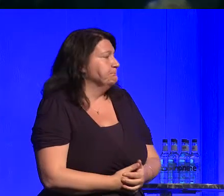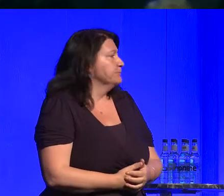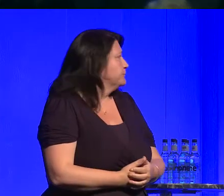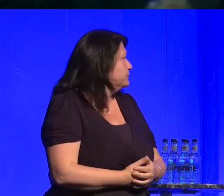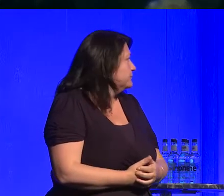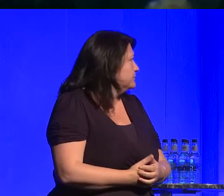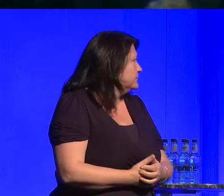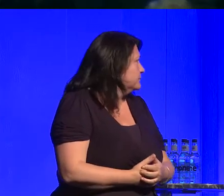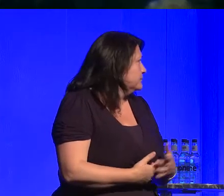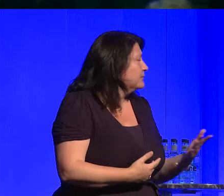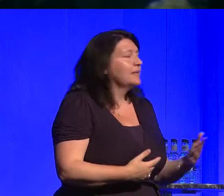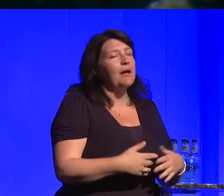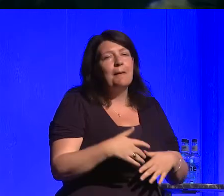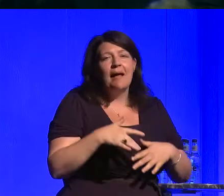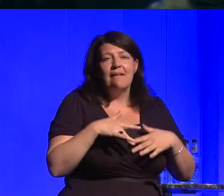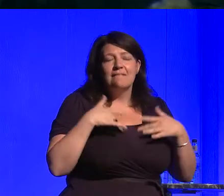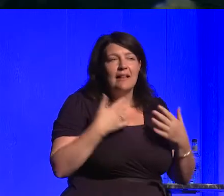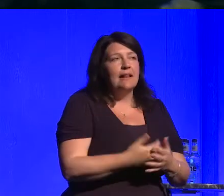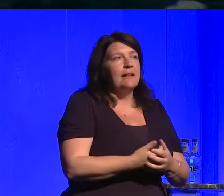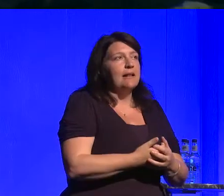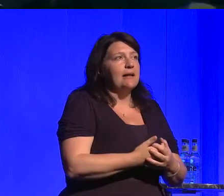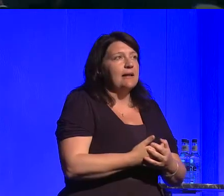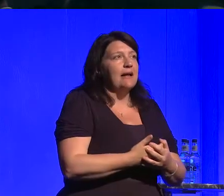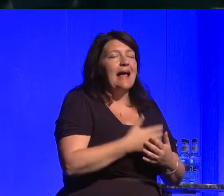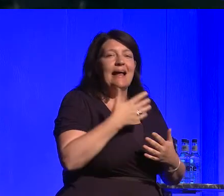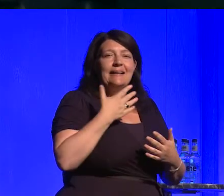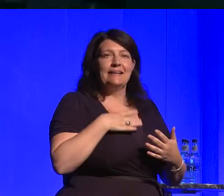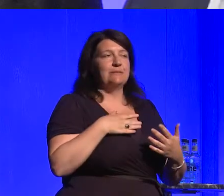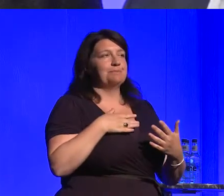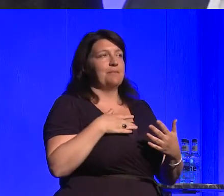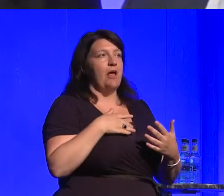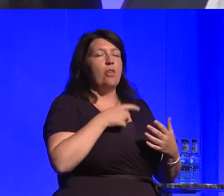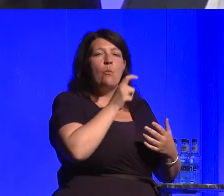We felt there was a need to be clear about what words mean, particularly at that sort